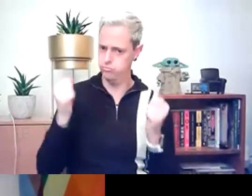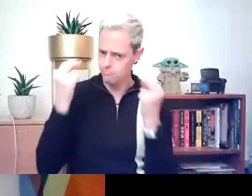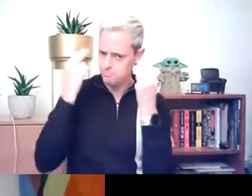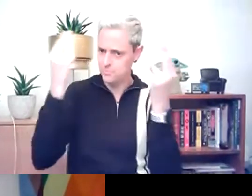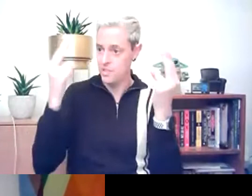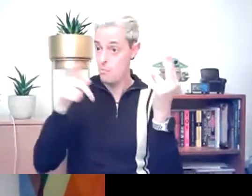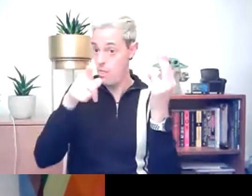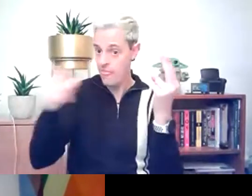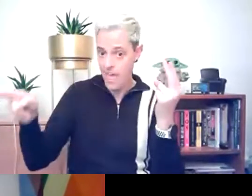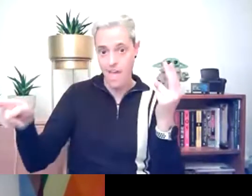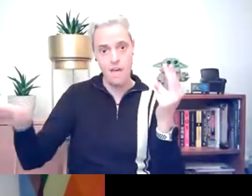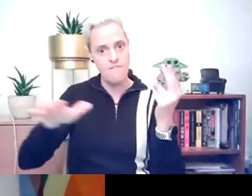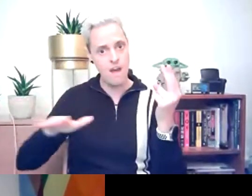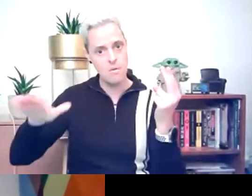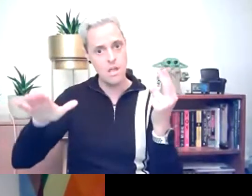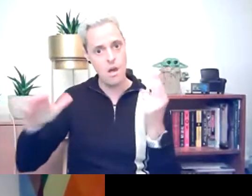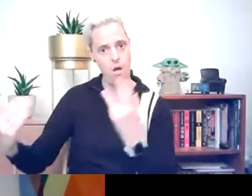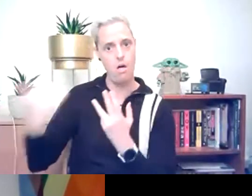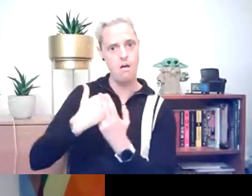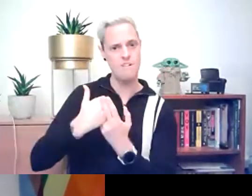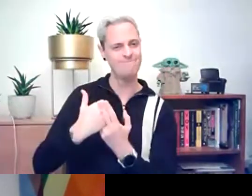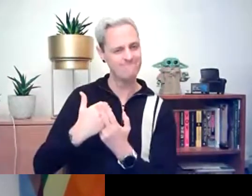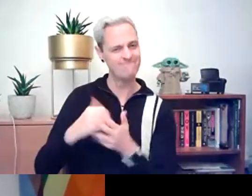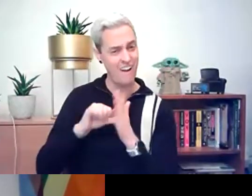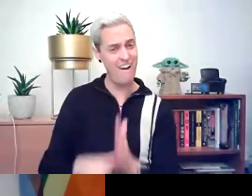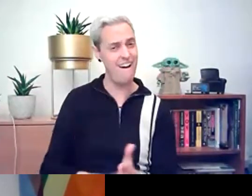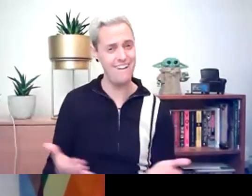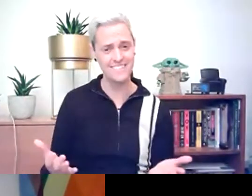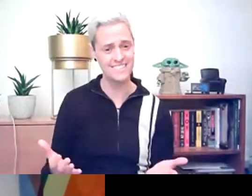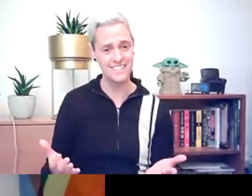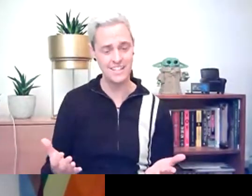I'm actually getting in the way of that. 18:51:08 Yeah, we've touched on a little bit